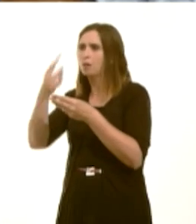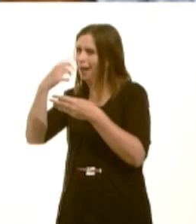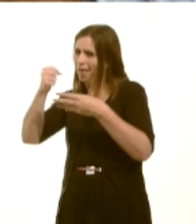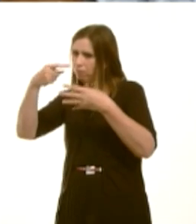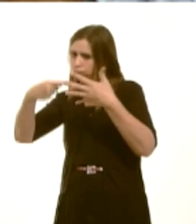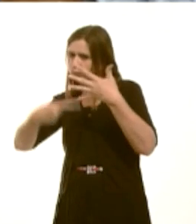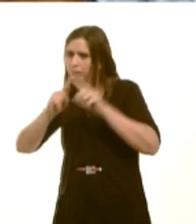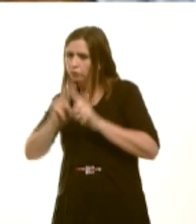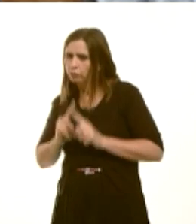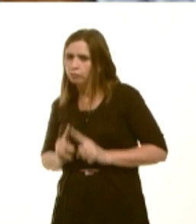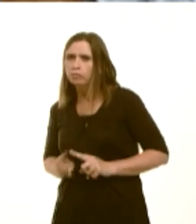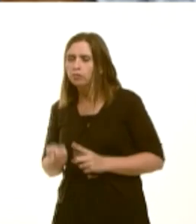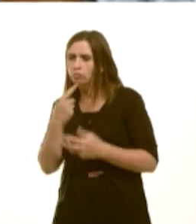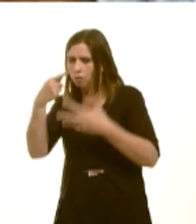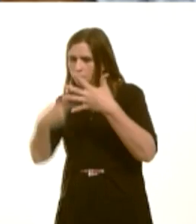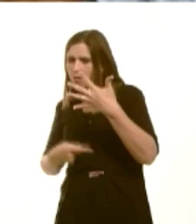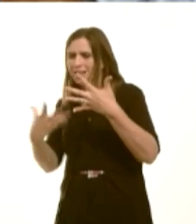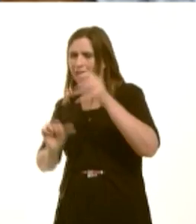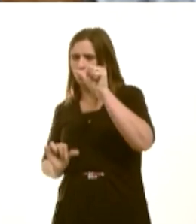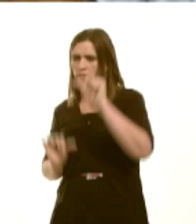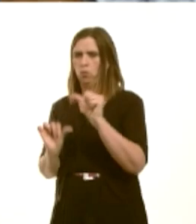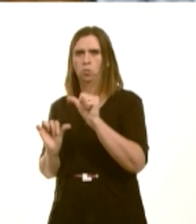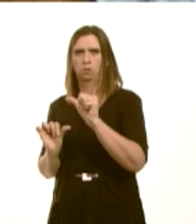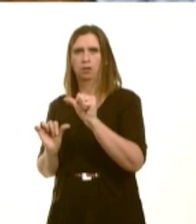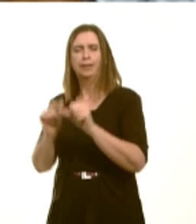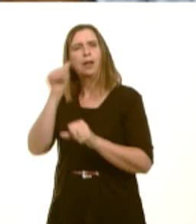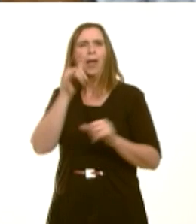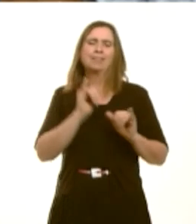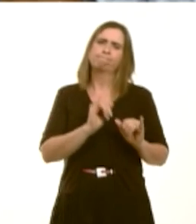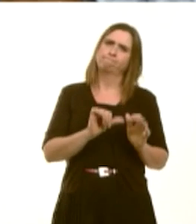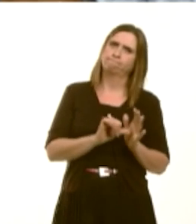issue. Iím aware of course of Mr Williamsís position. Itís very difficult for him and